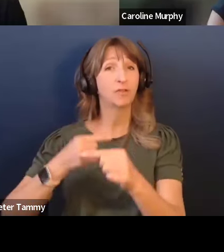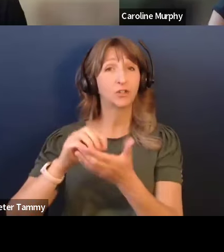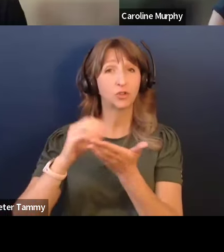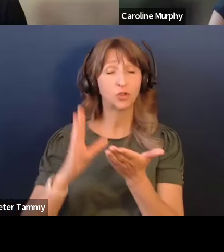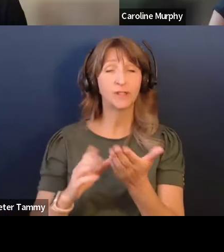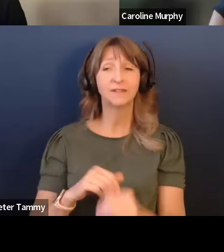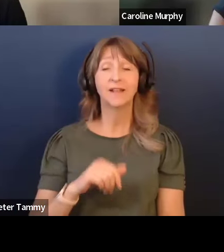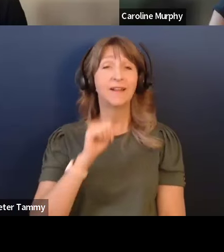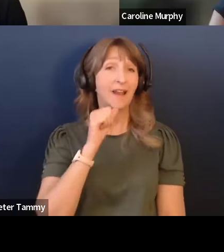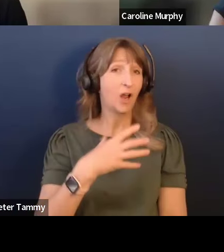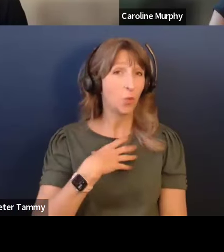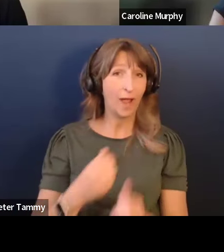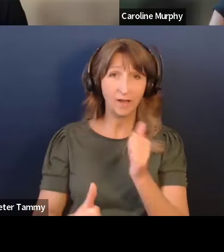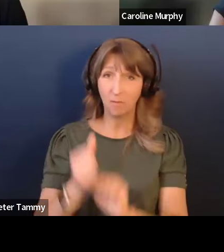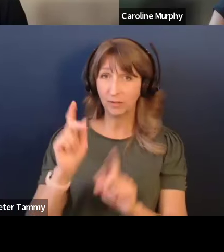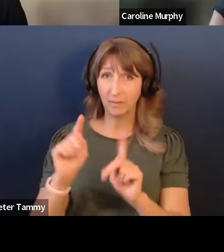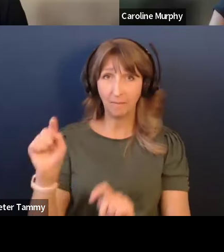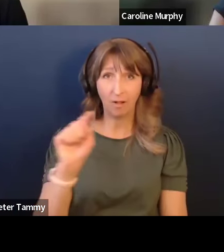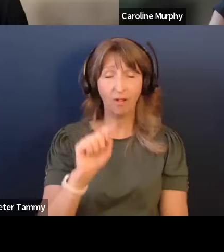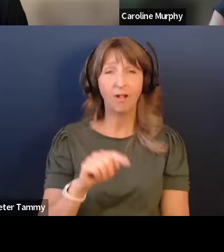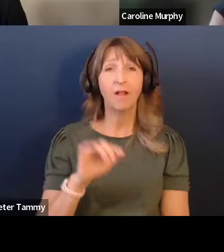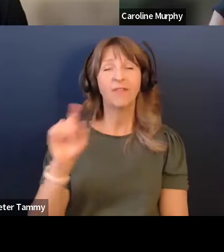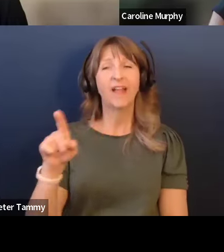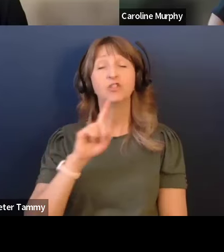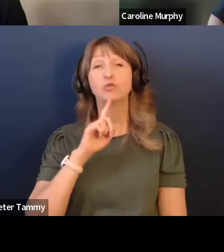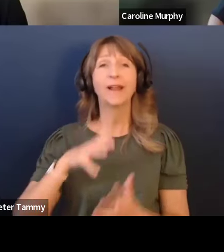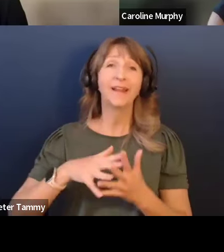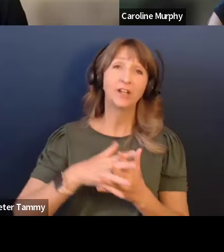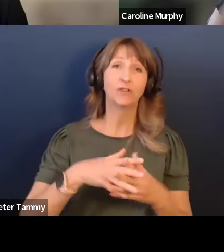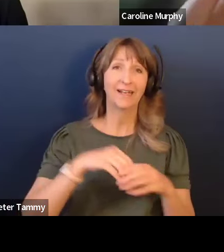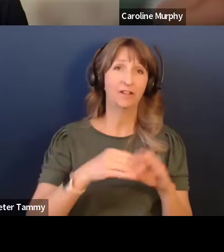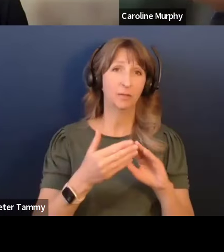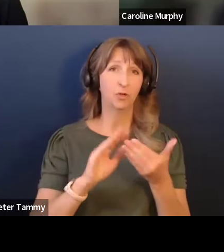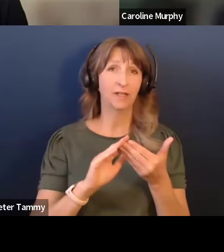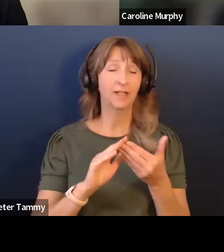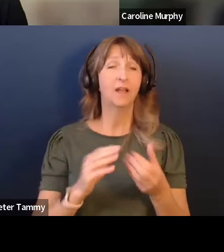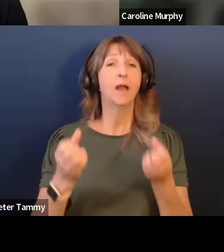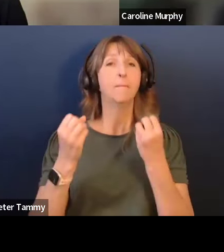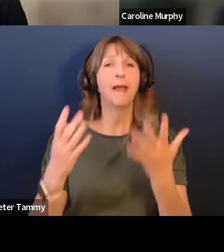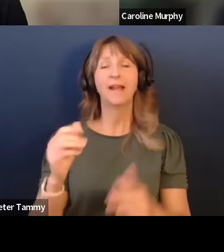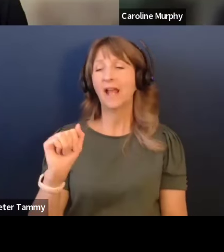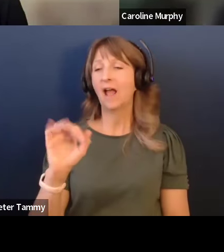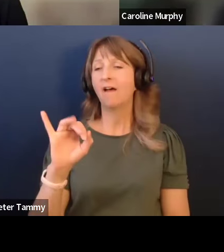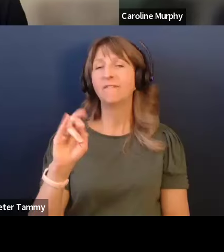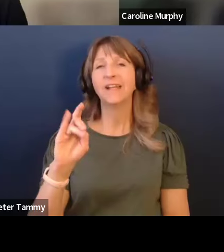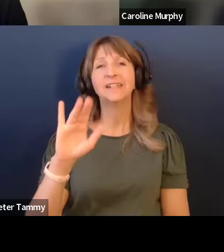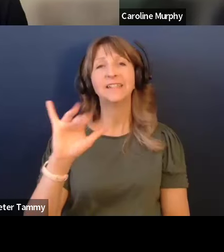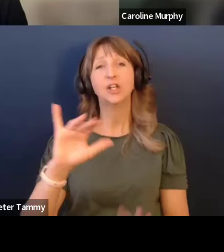and integrated into the community and there are many affinity groups within the school already